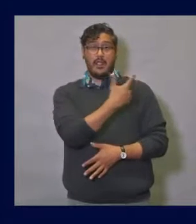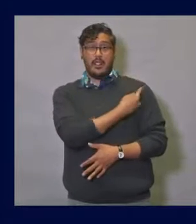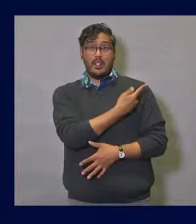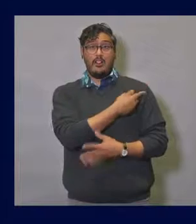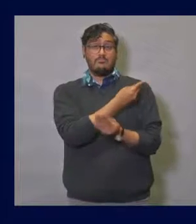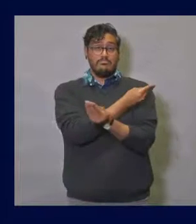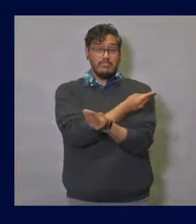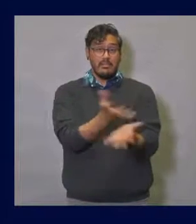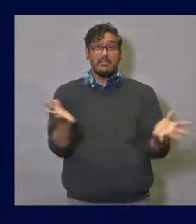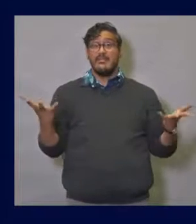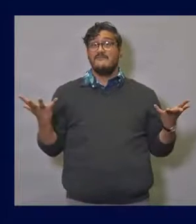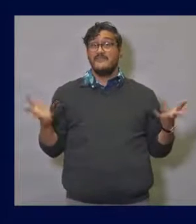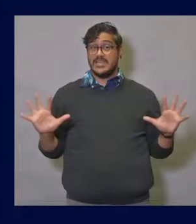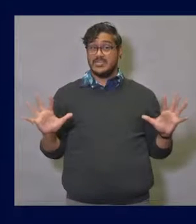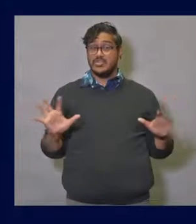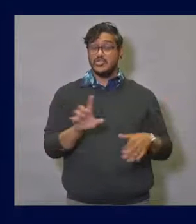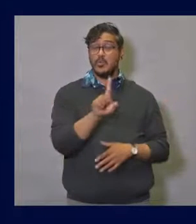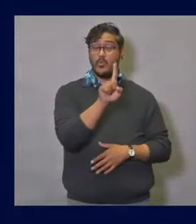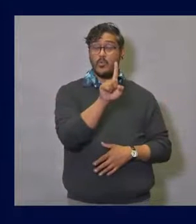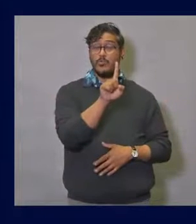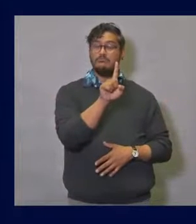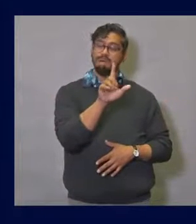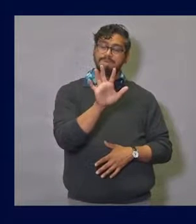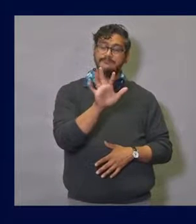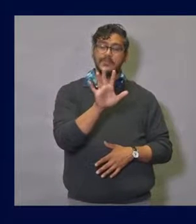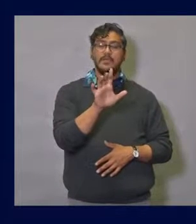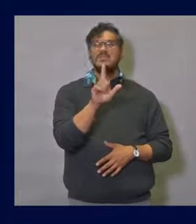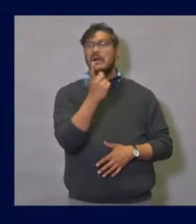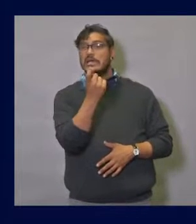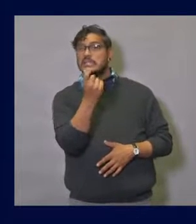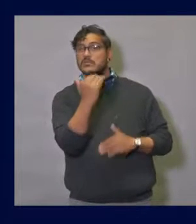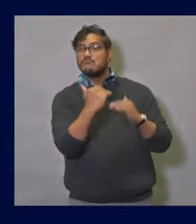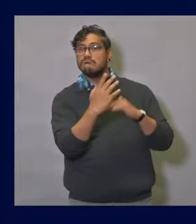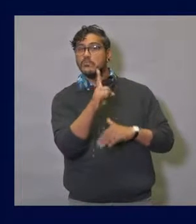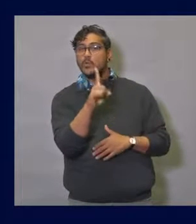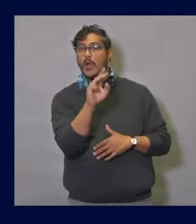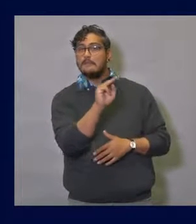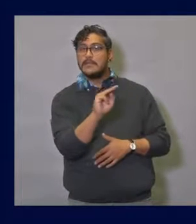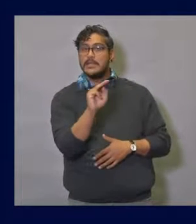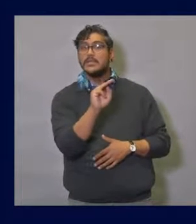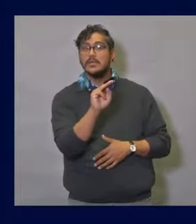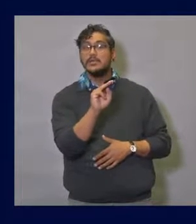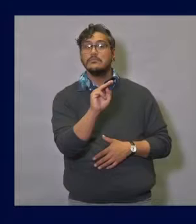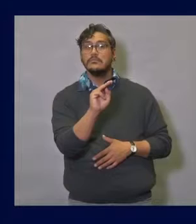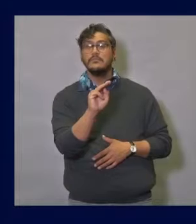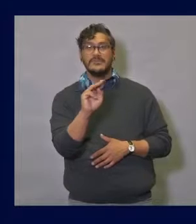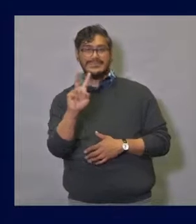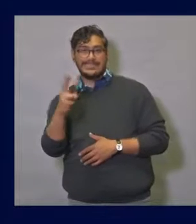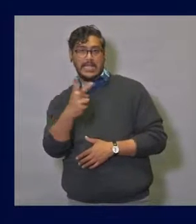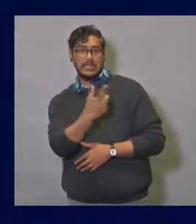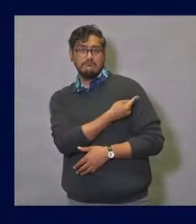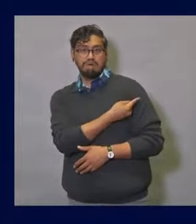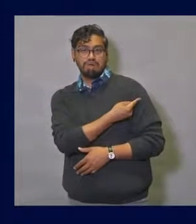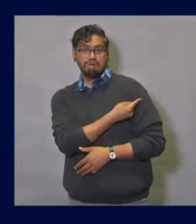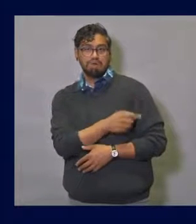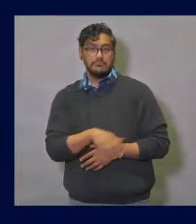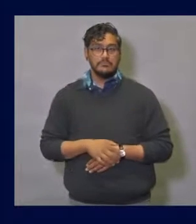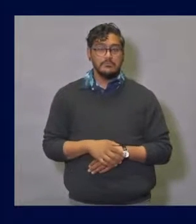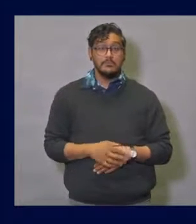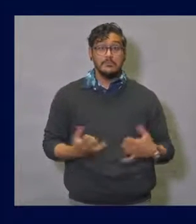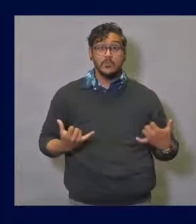3,000,200 34,989 DOSES OF